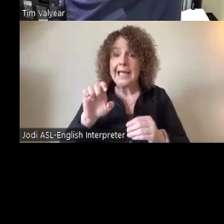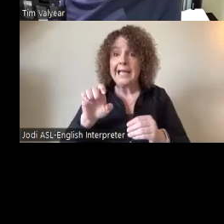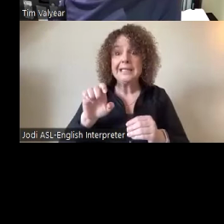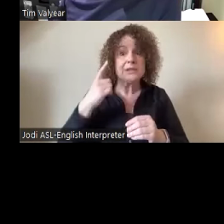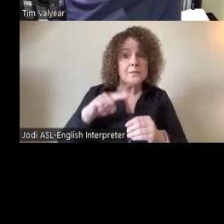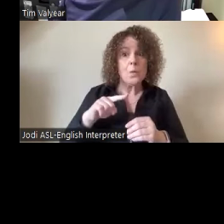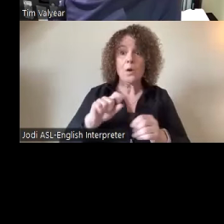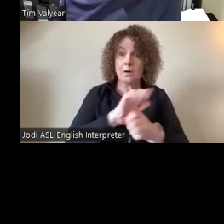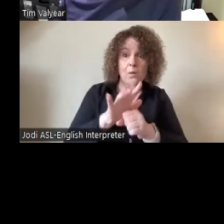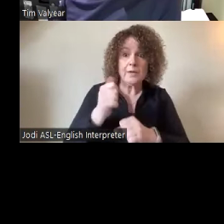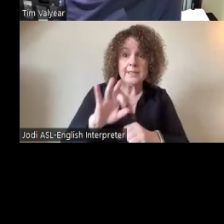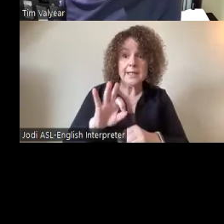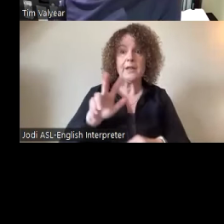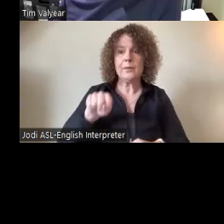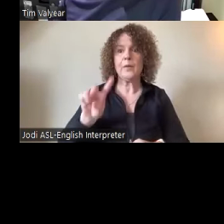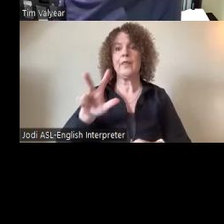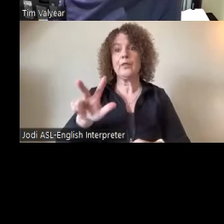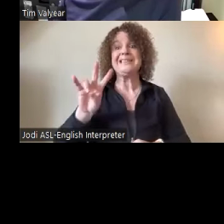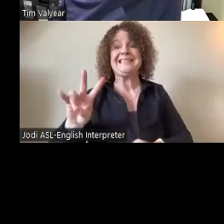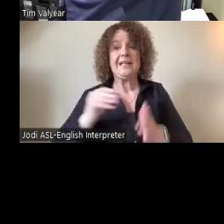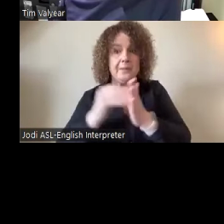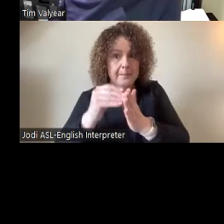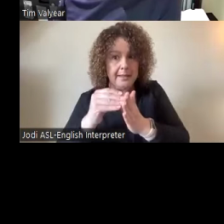March 13th of this year. In Canada, the total case count